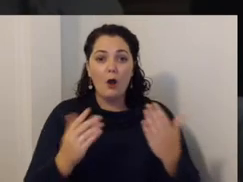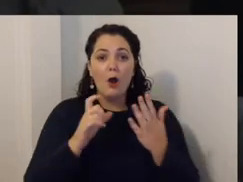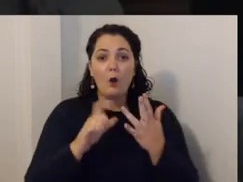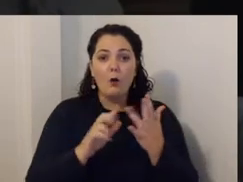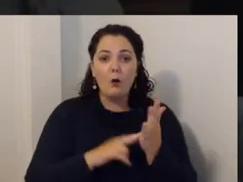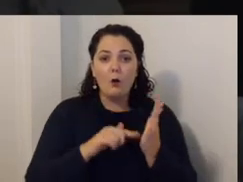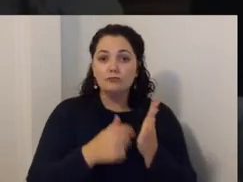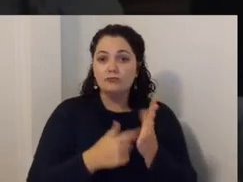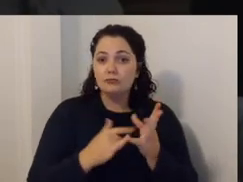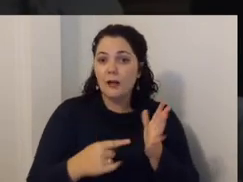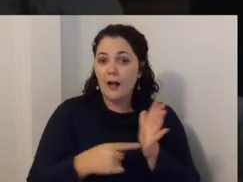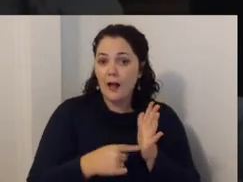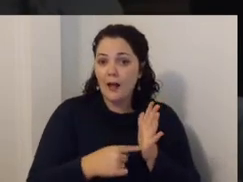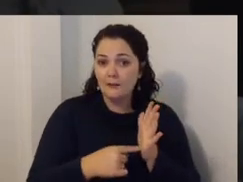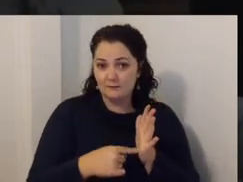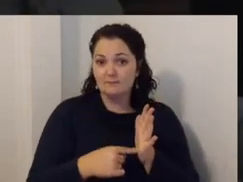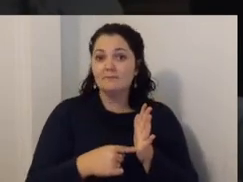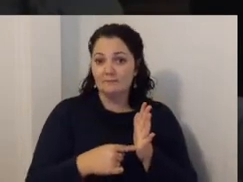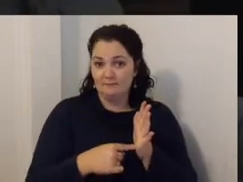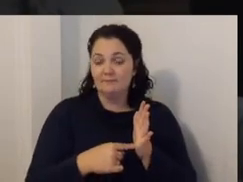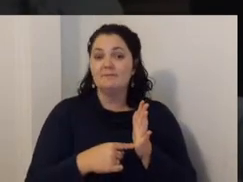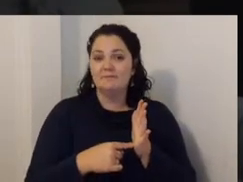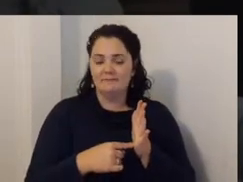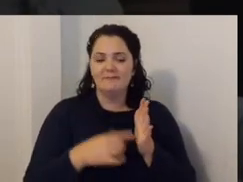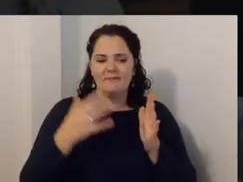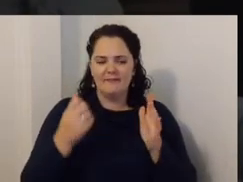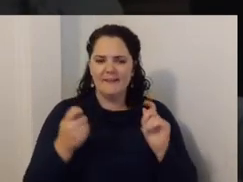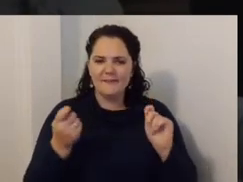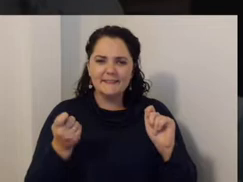through the light moving from highlight all the way through transitional values and into deep